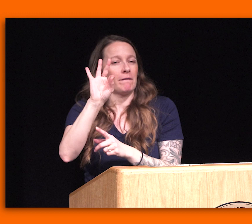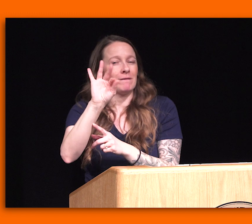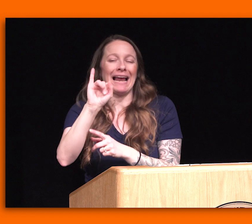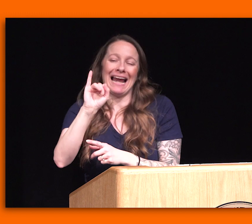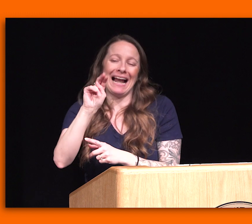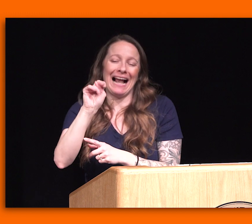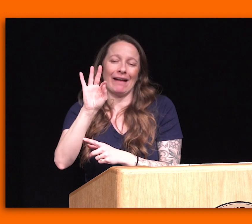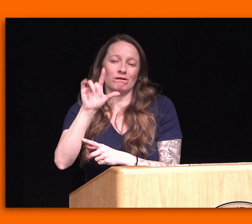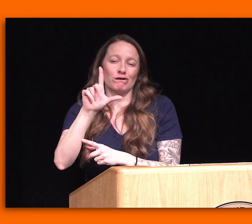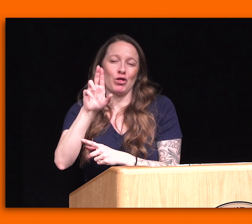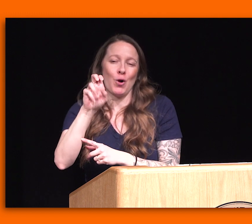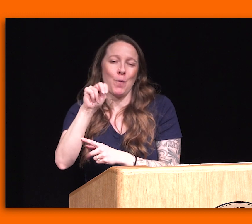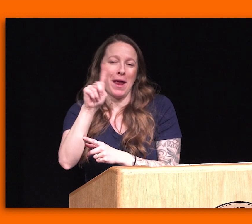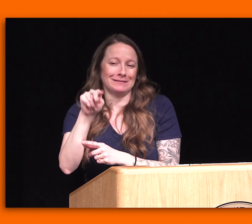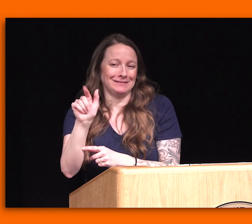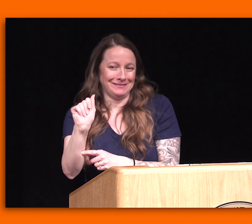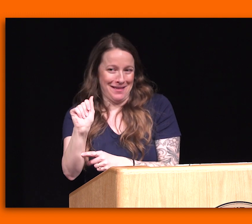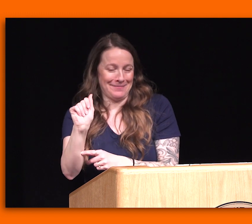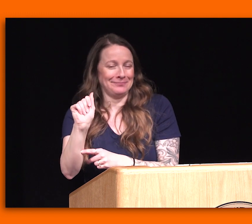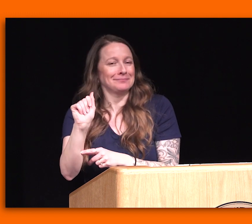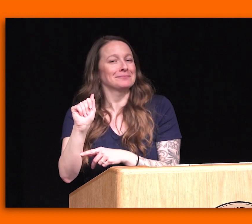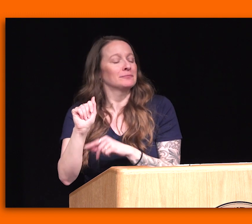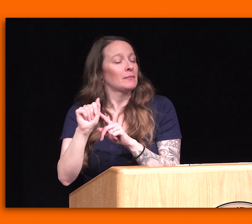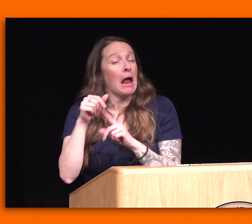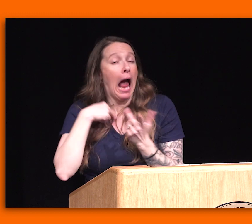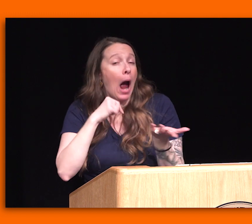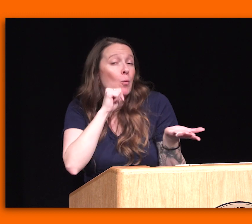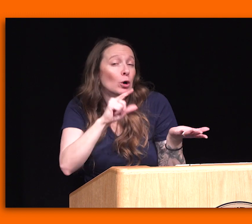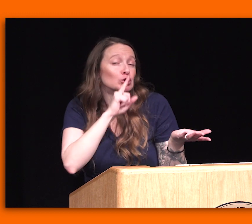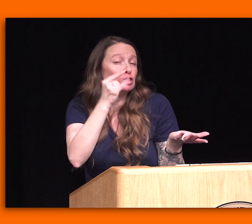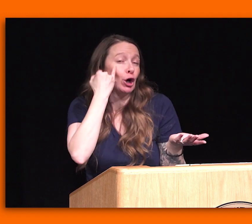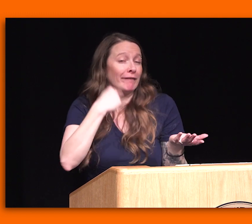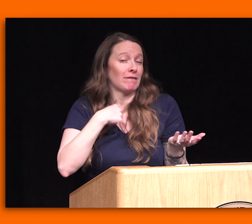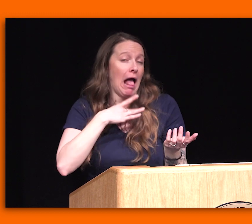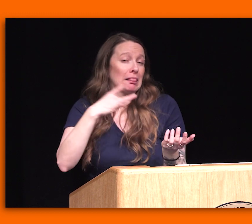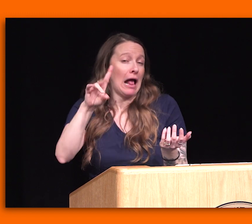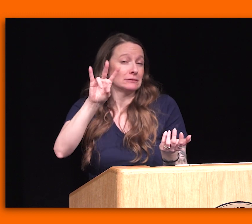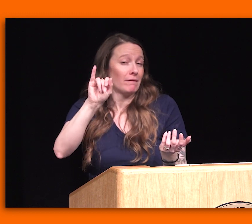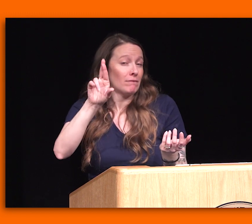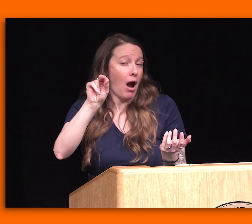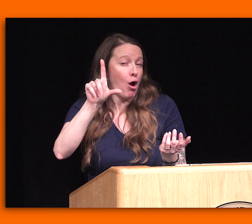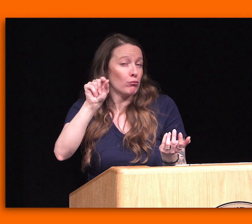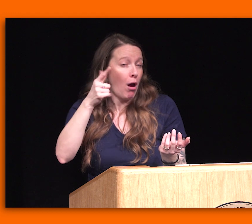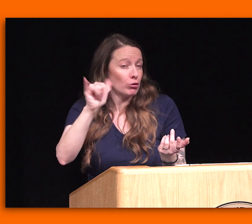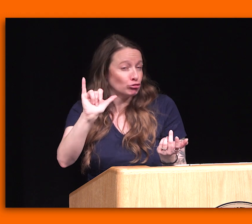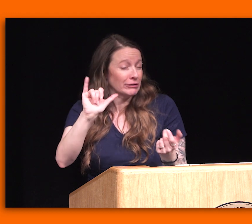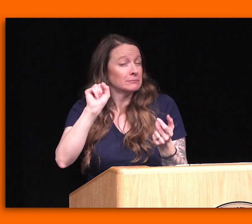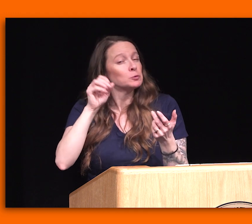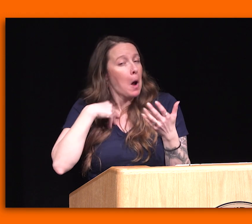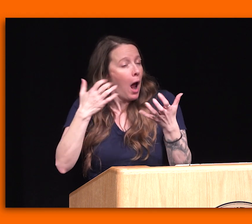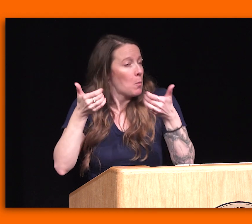One of them was focused on researching influenza, and I wasn't sure if I liked virology,